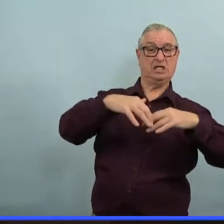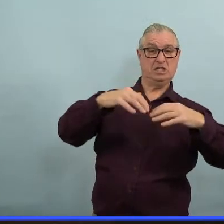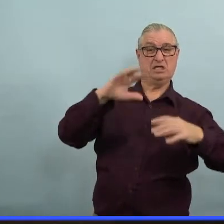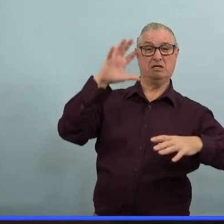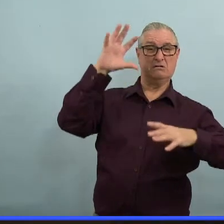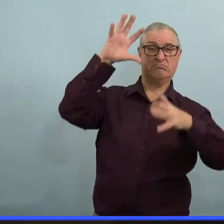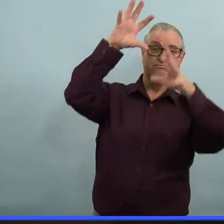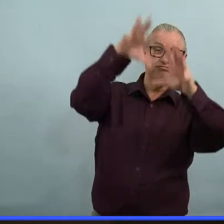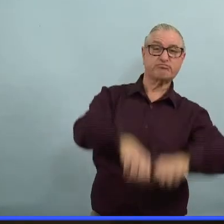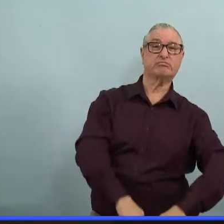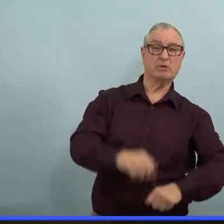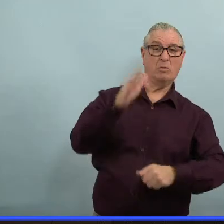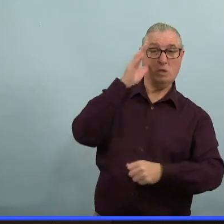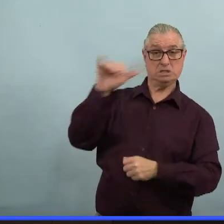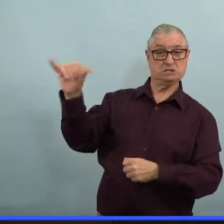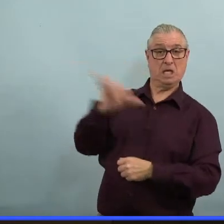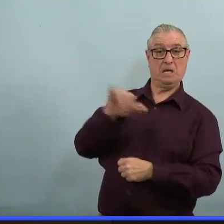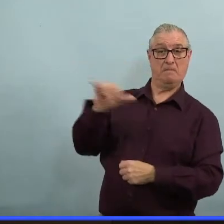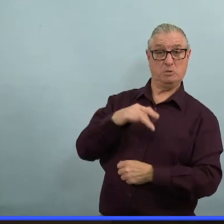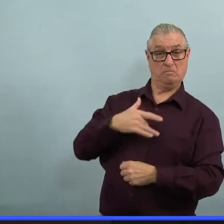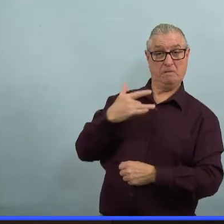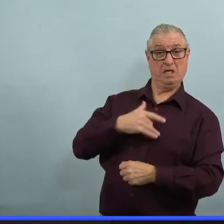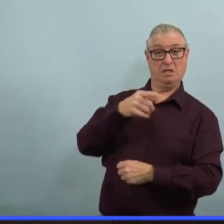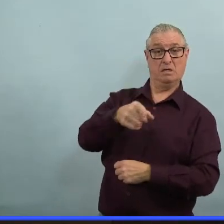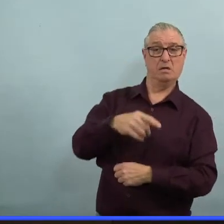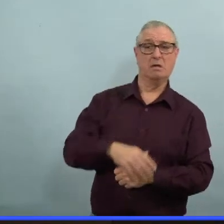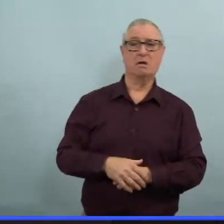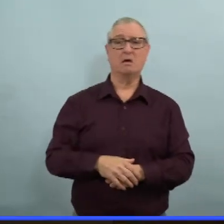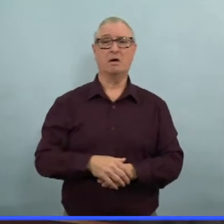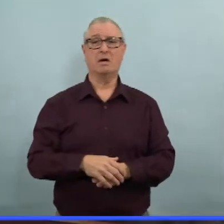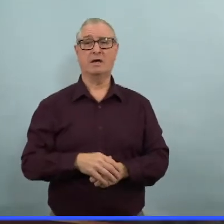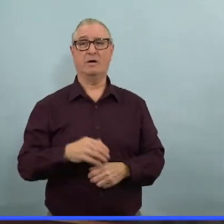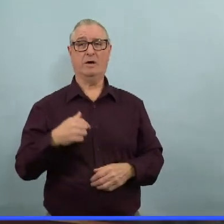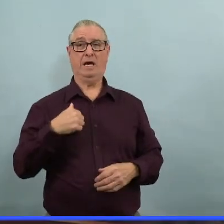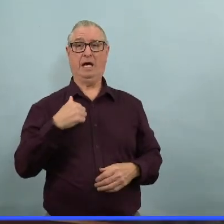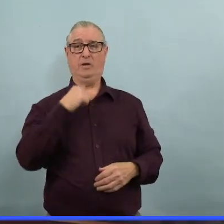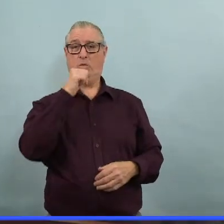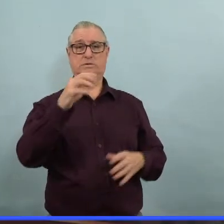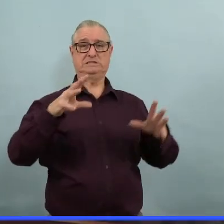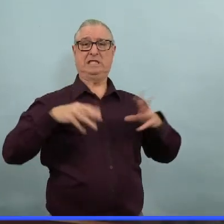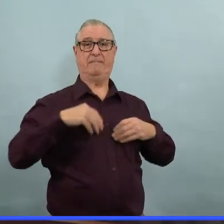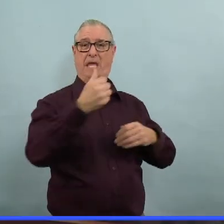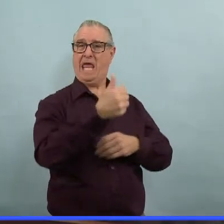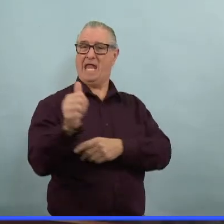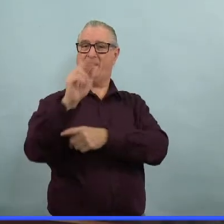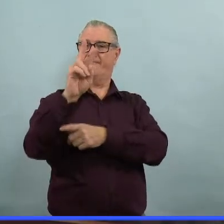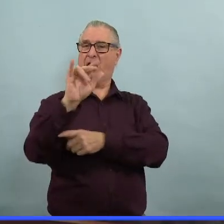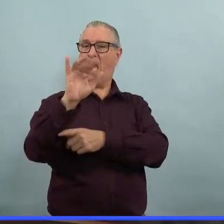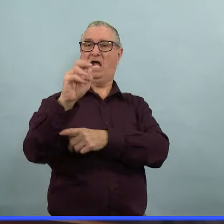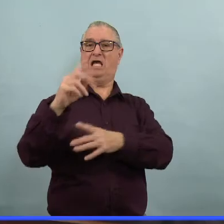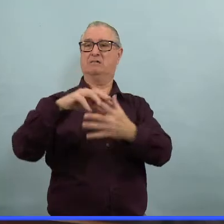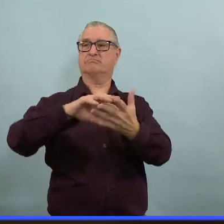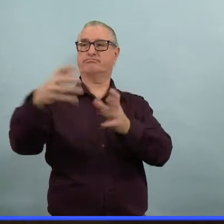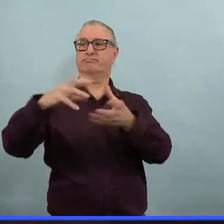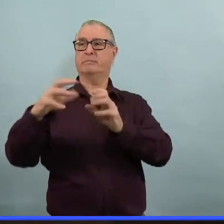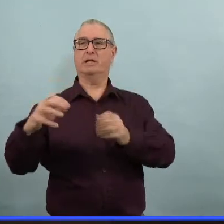with respect you see it's equivalent i do not condone any violent behavior what's worse though